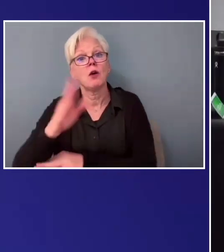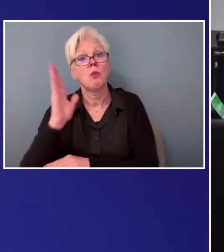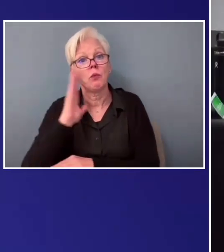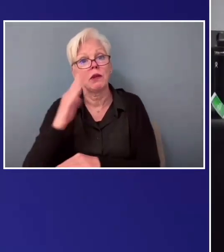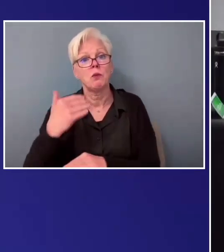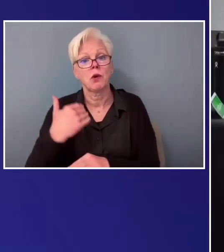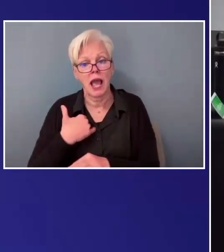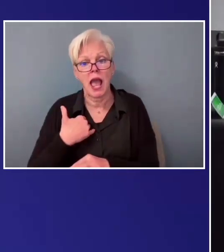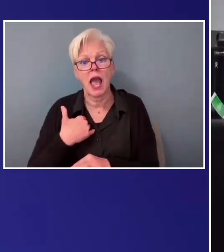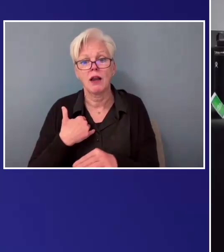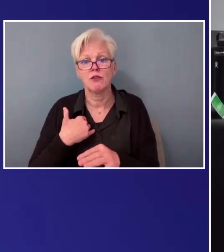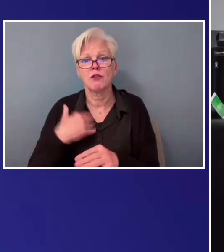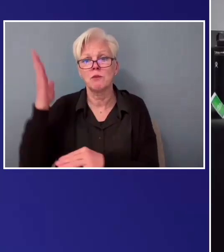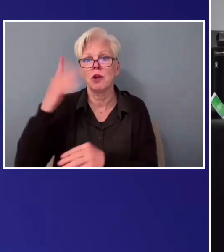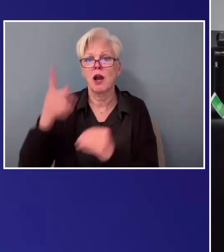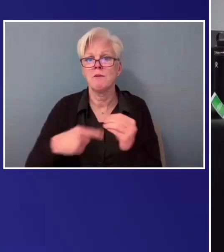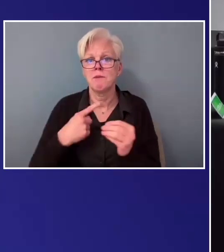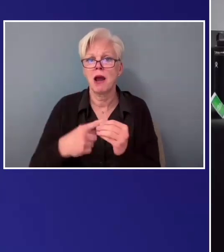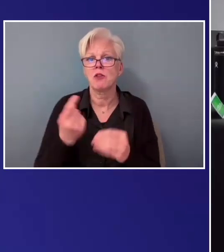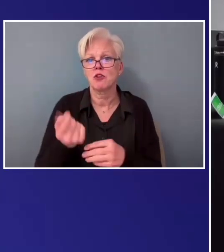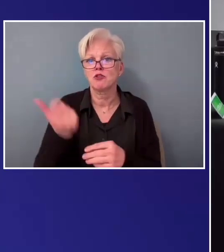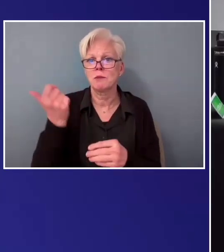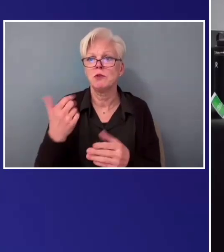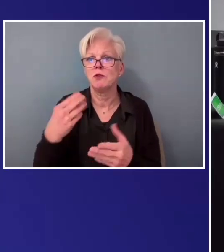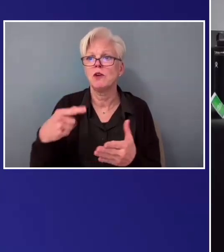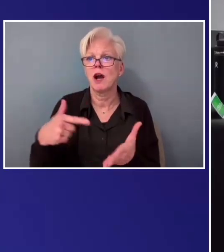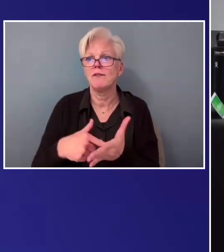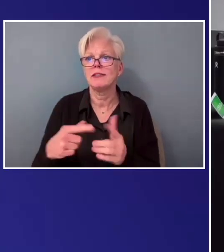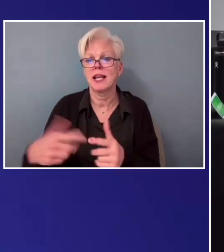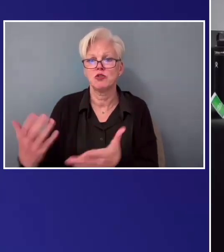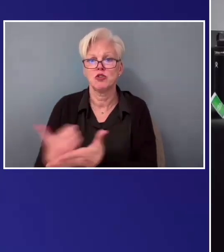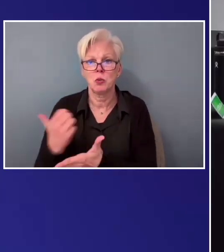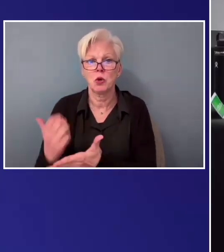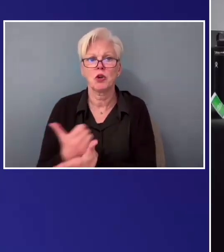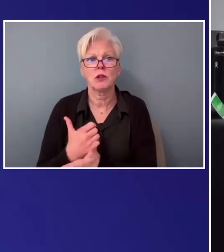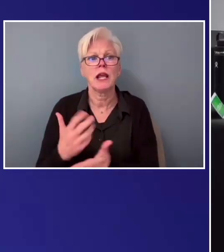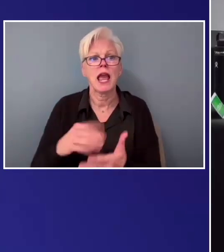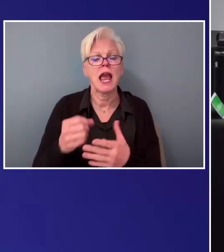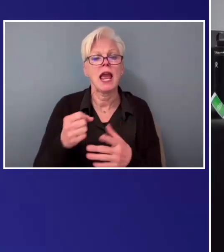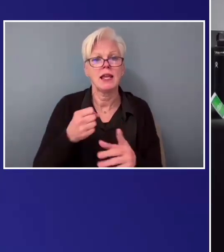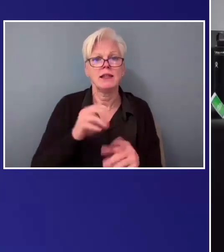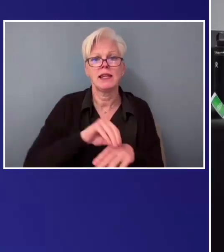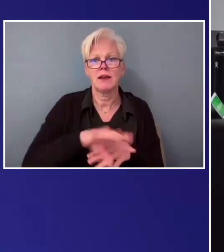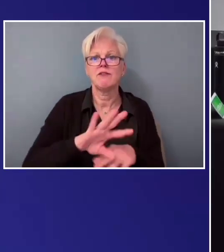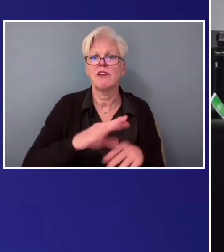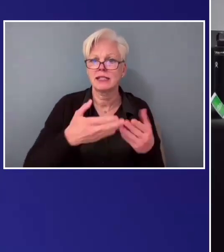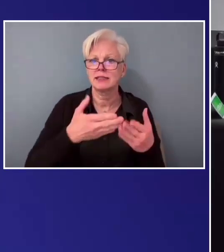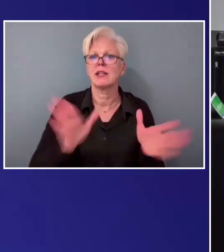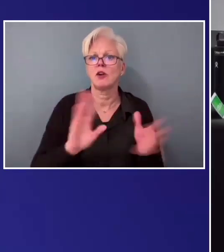debt-to-earnings and the effects on, on the, on the overall numbers. I don't know if that's going to speak